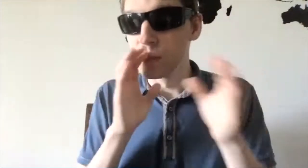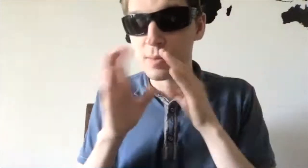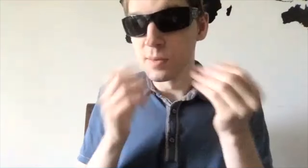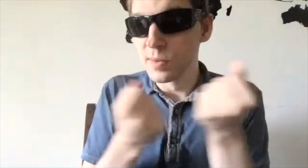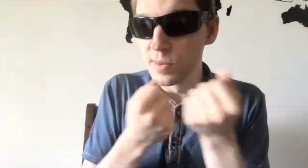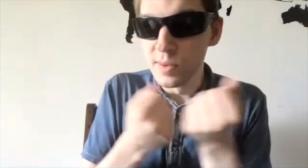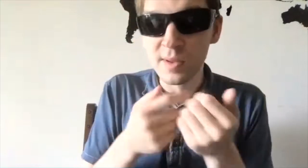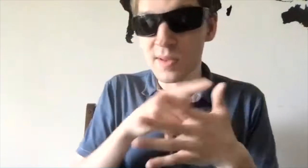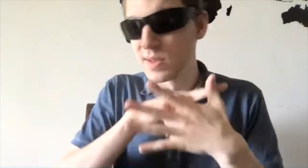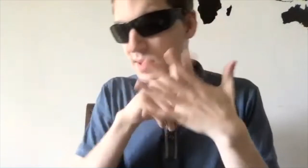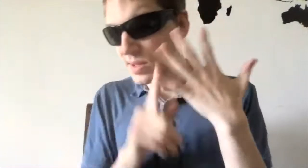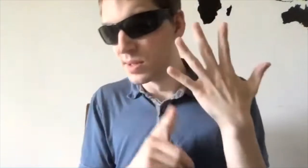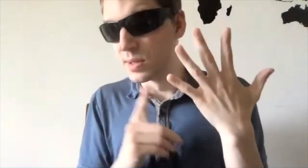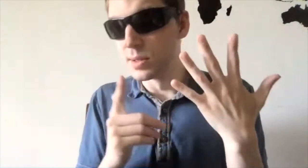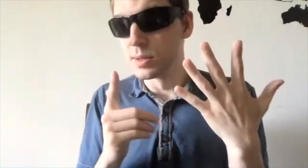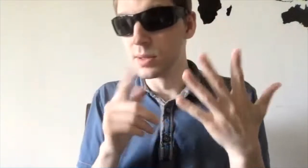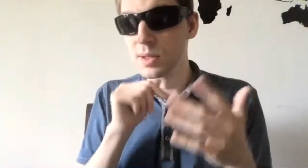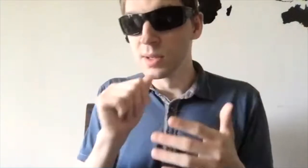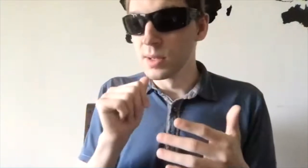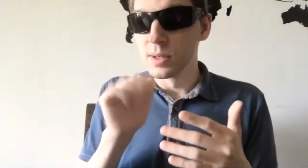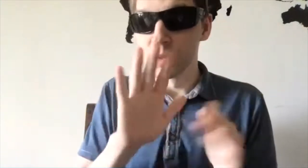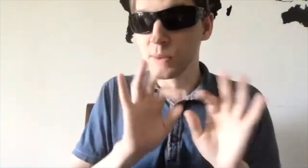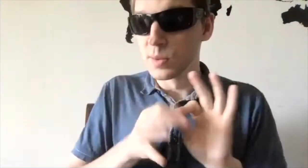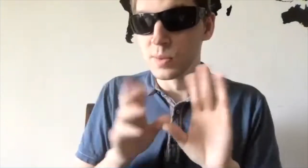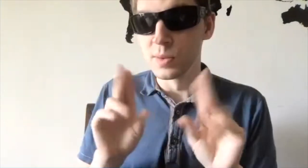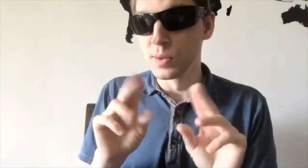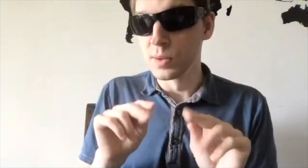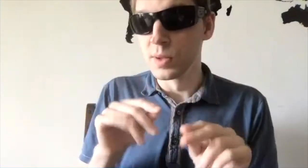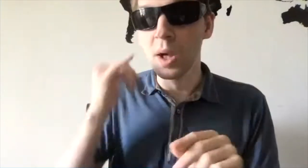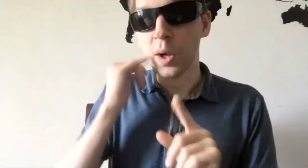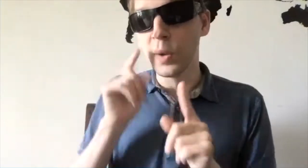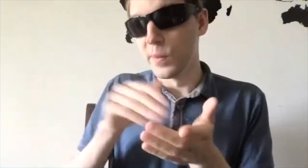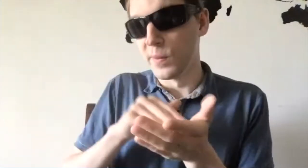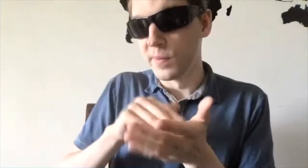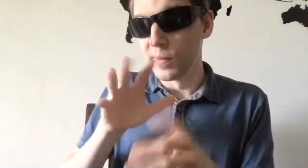They're not an interpreter.